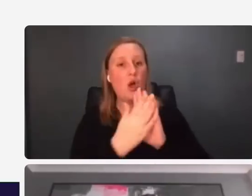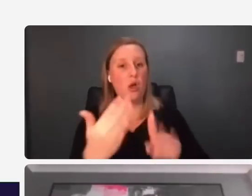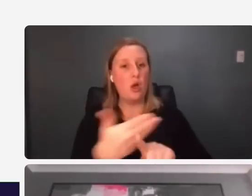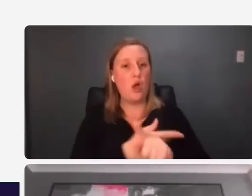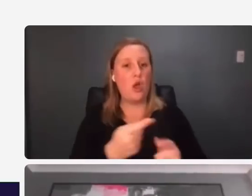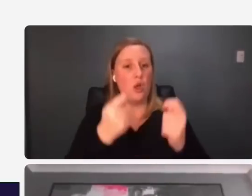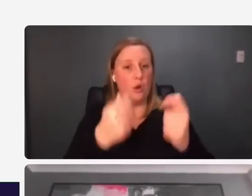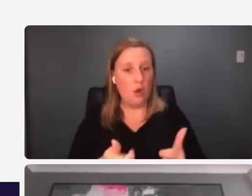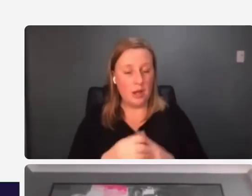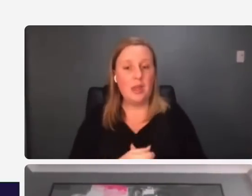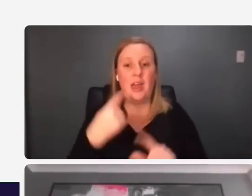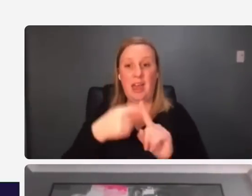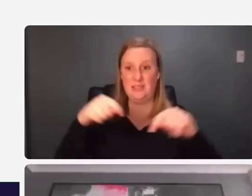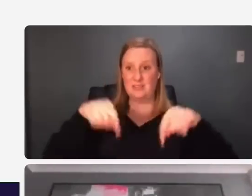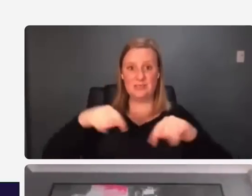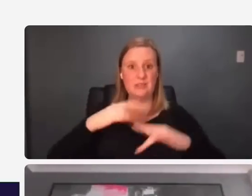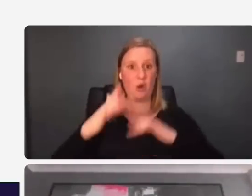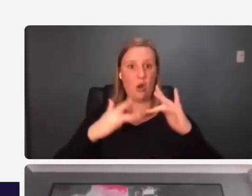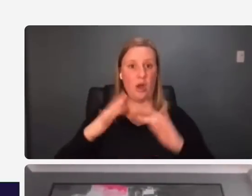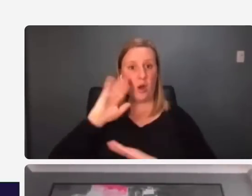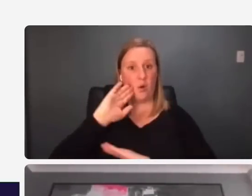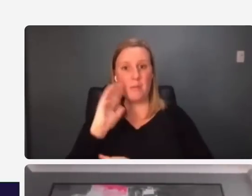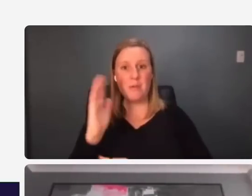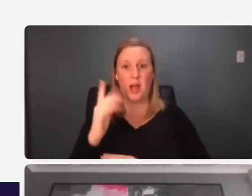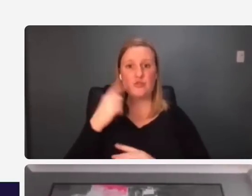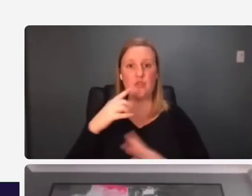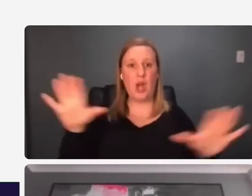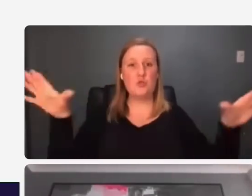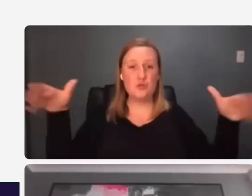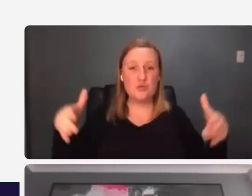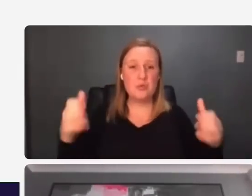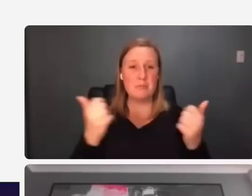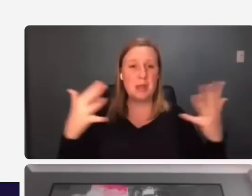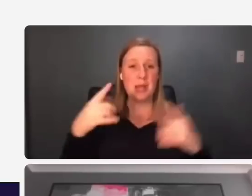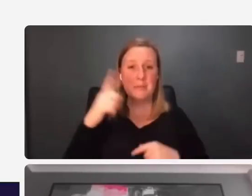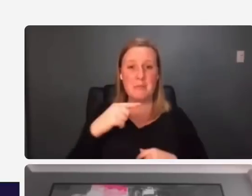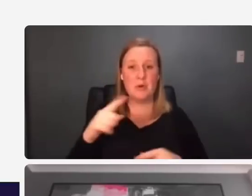we connect up together so that we can hit a lot of people at the same time and talk about aspects of that